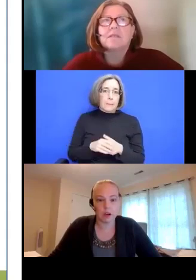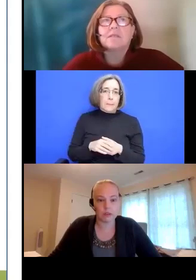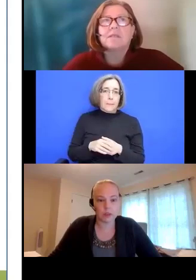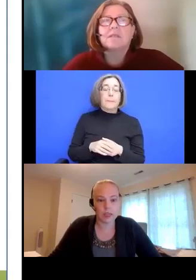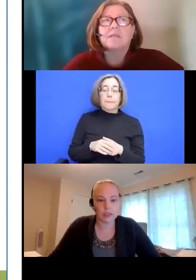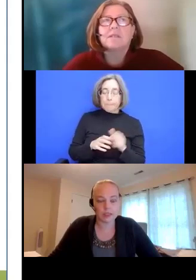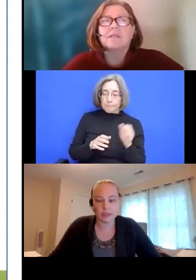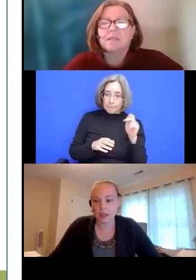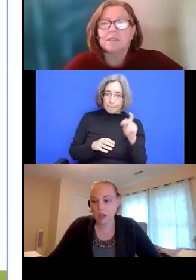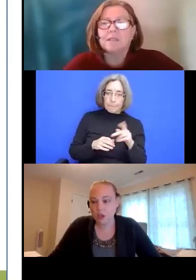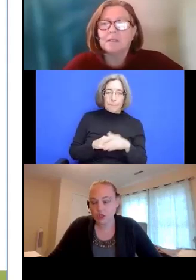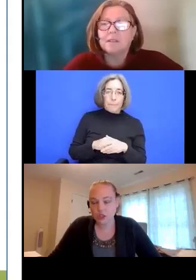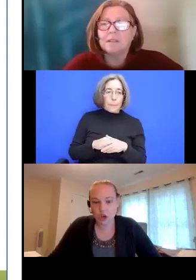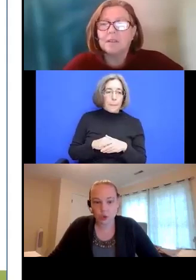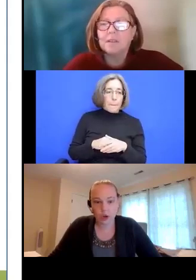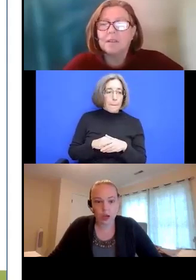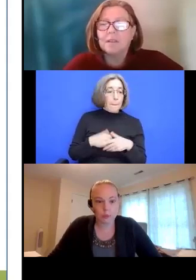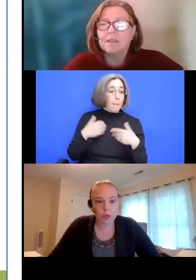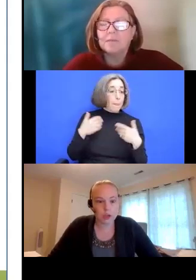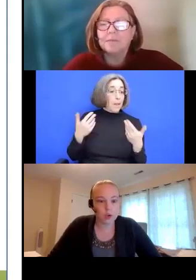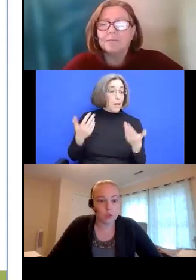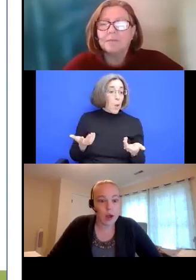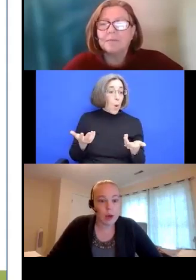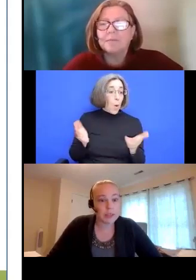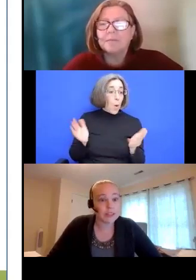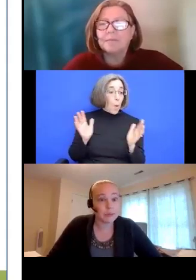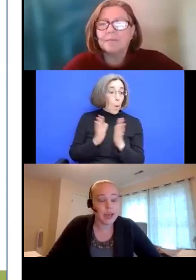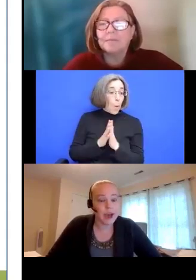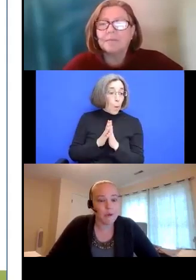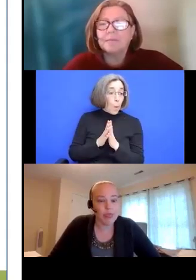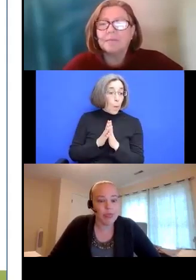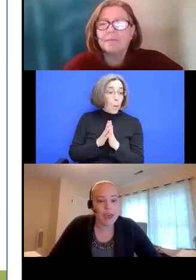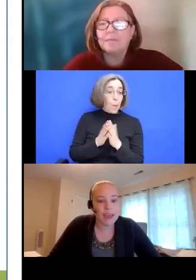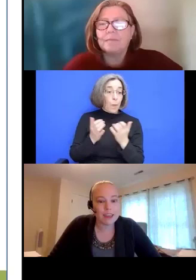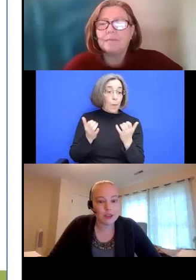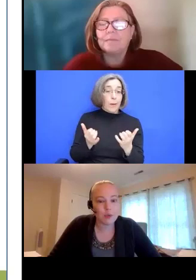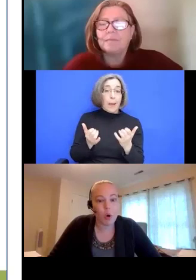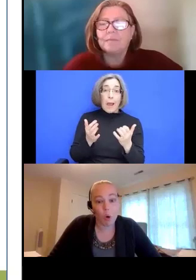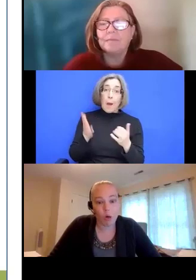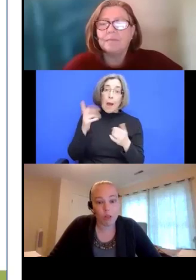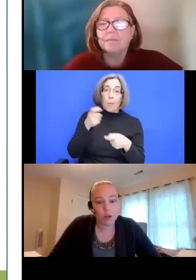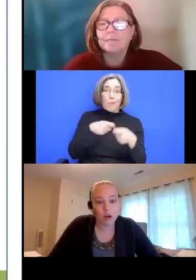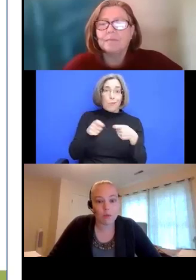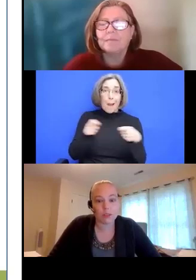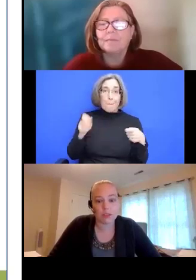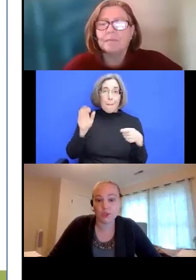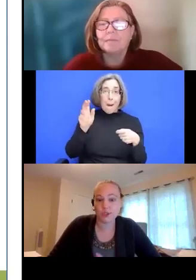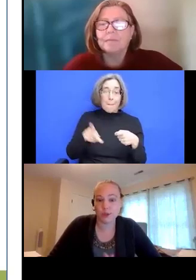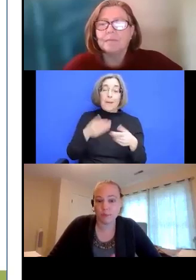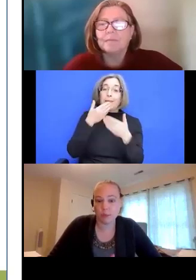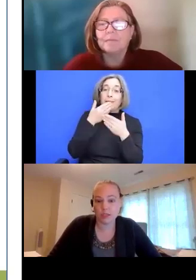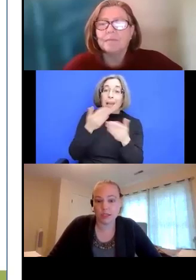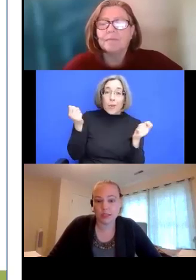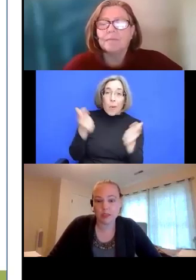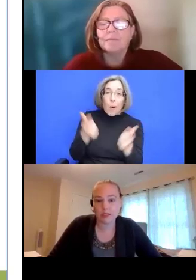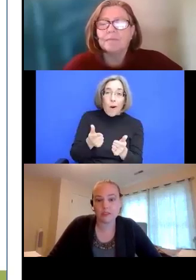All right. So I'm going to wrap us up now. Thank you, all, presenters and participants,